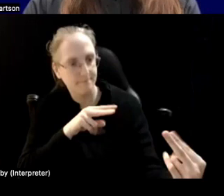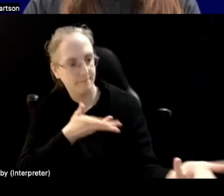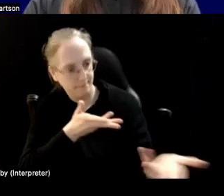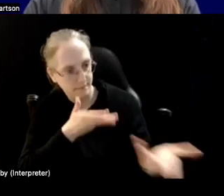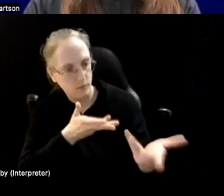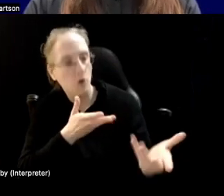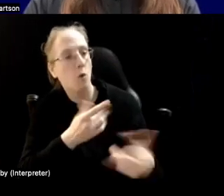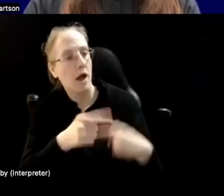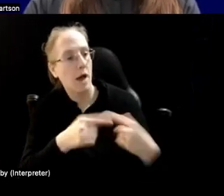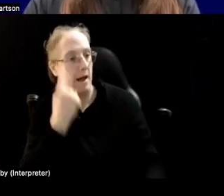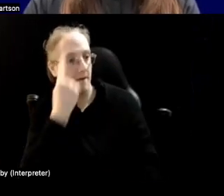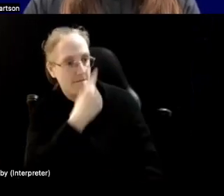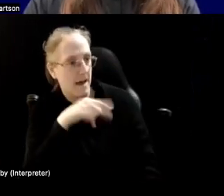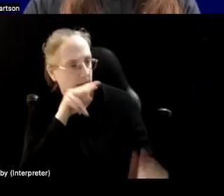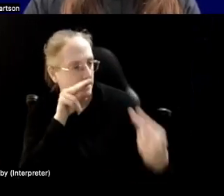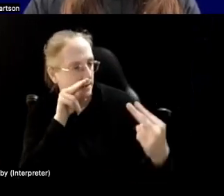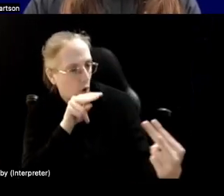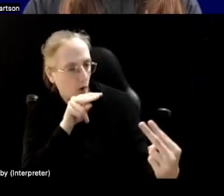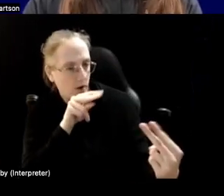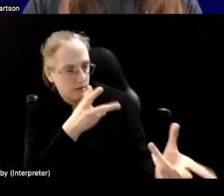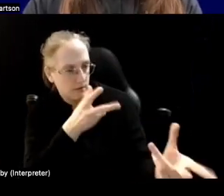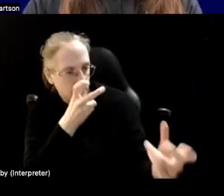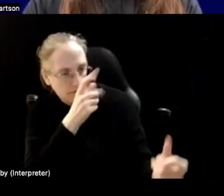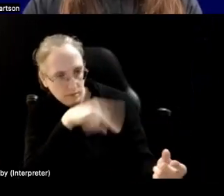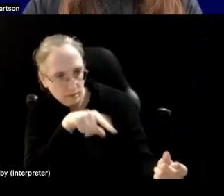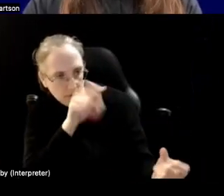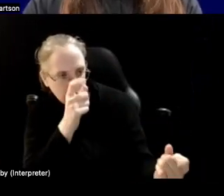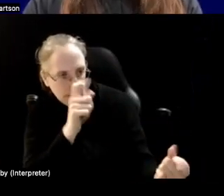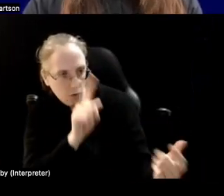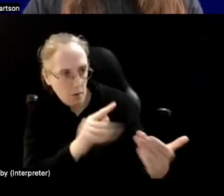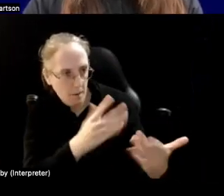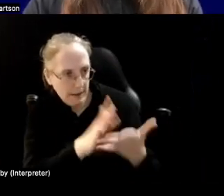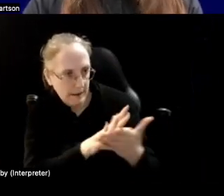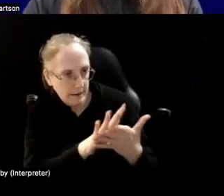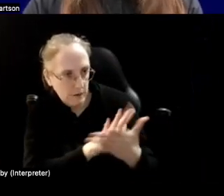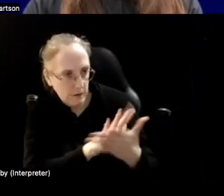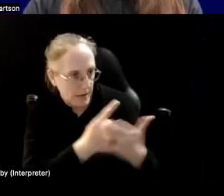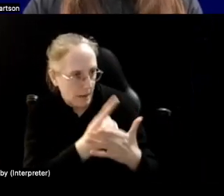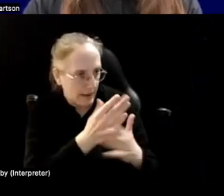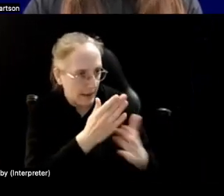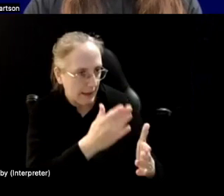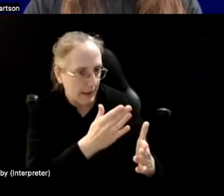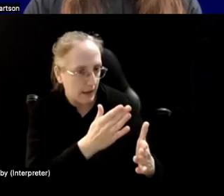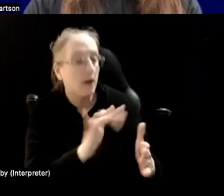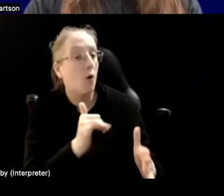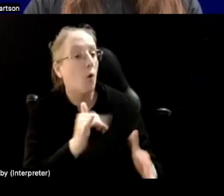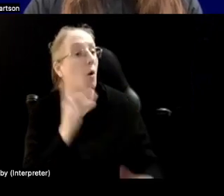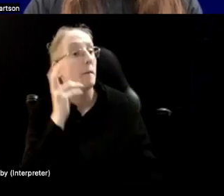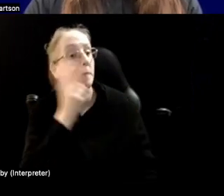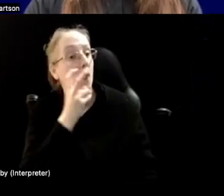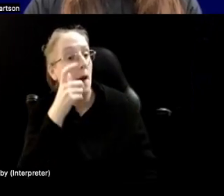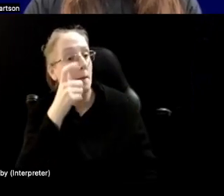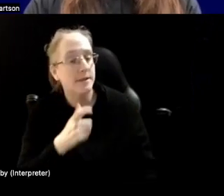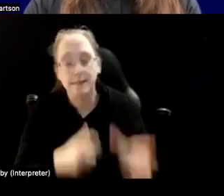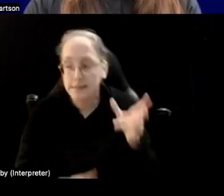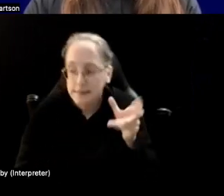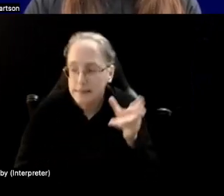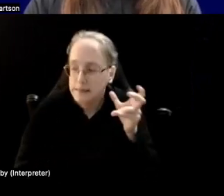quite intently for reactions, or if we are blind, we are listening intently to the voices and the